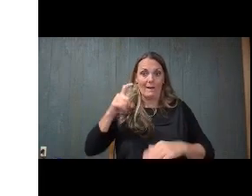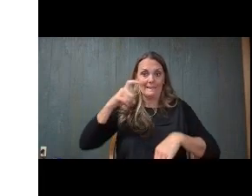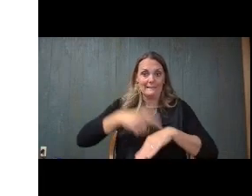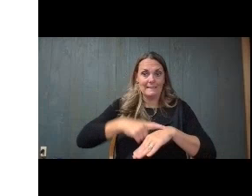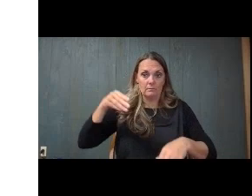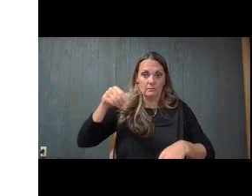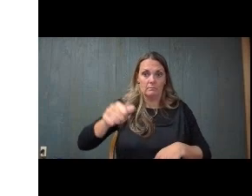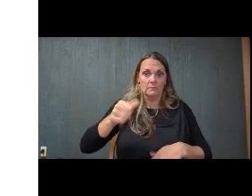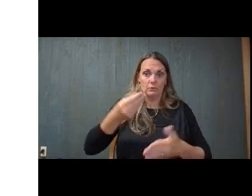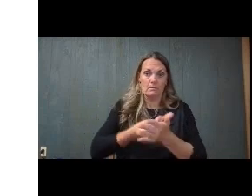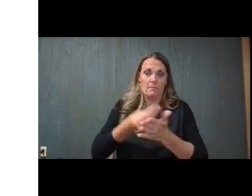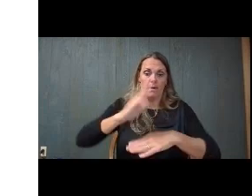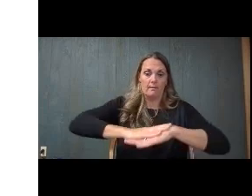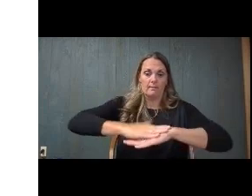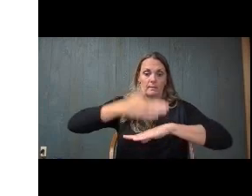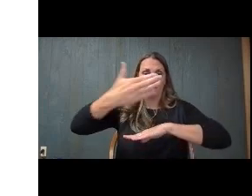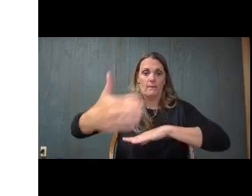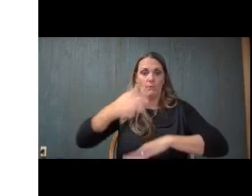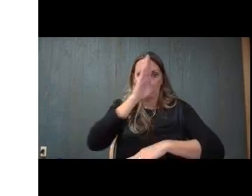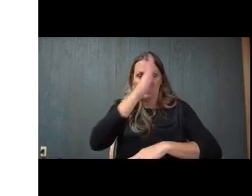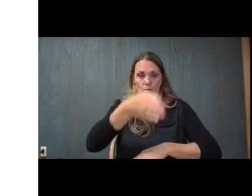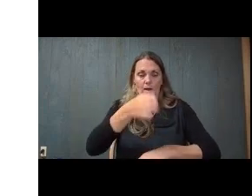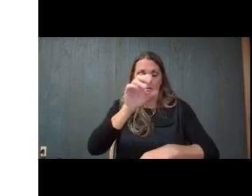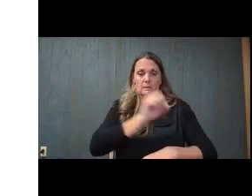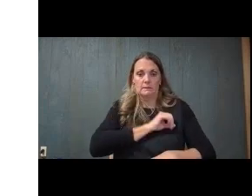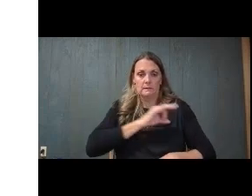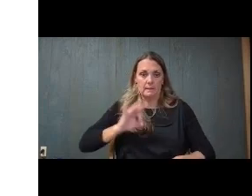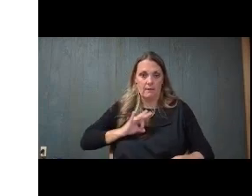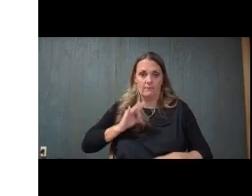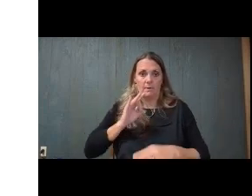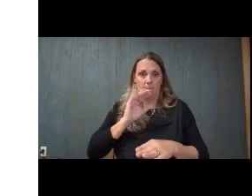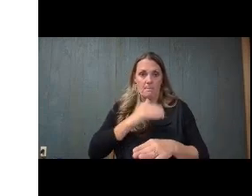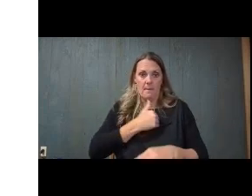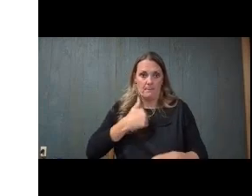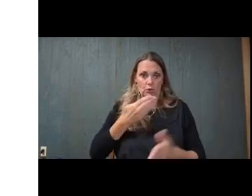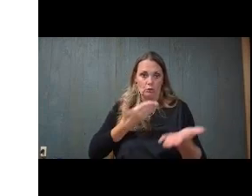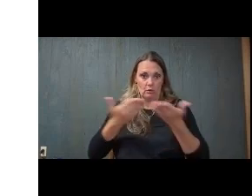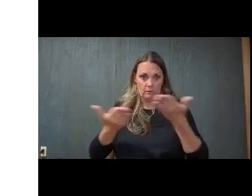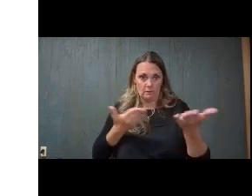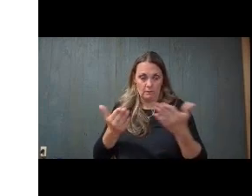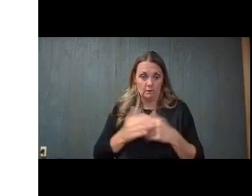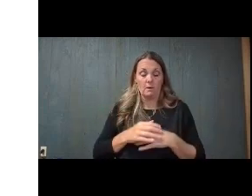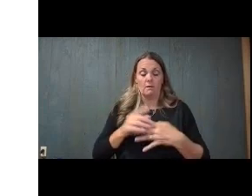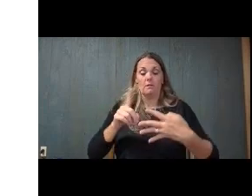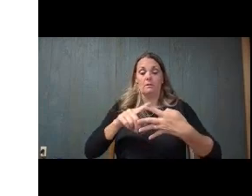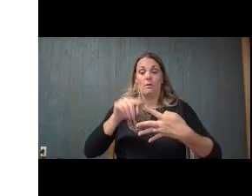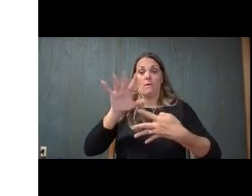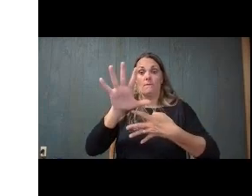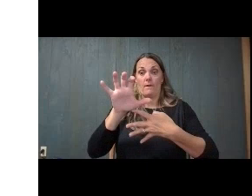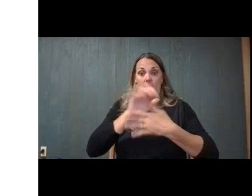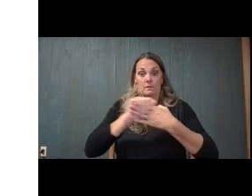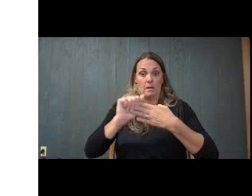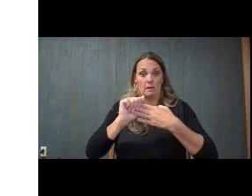a laptop for the Direct Service staff member. So year one reflects $500 for the two new hires.